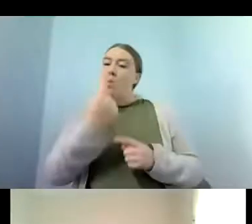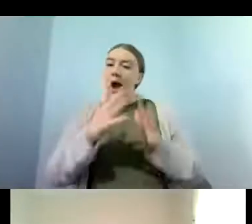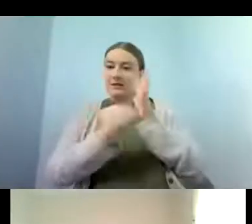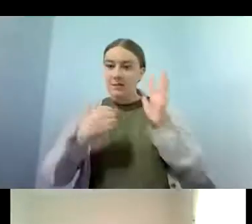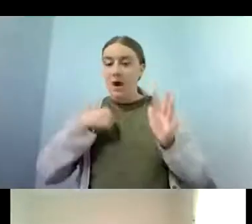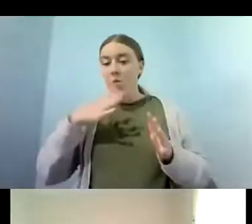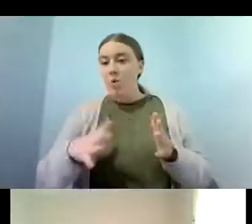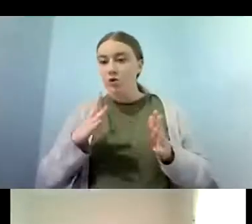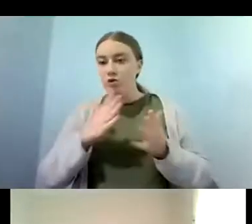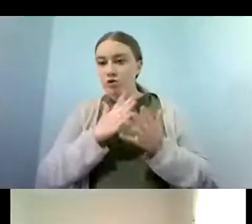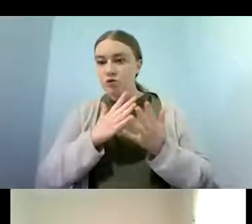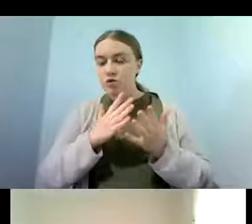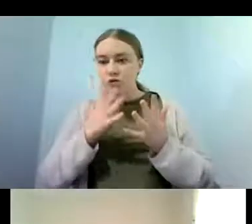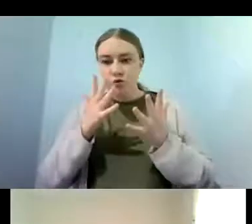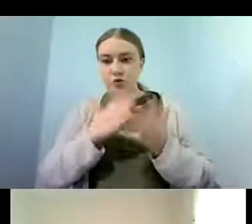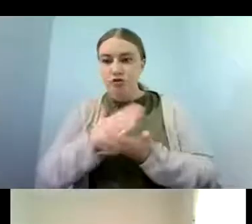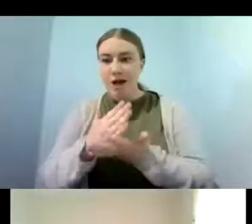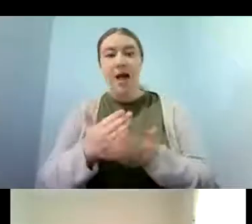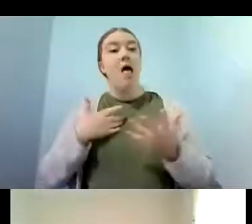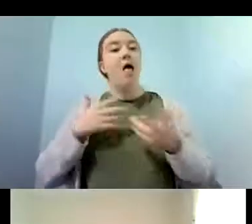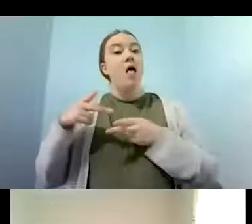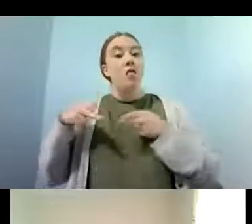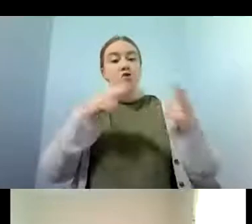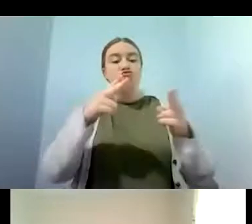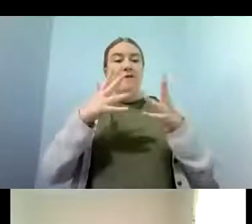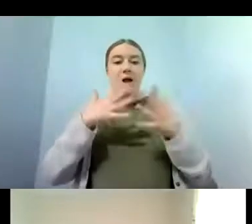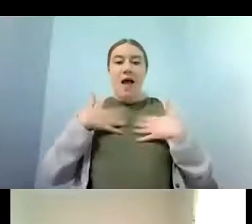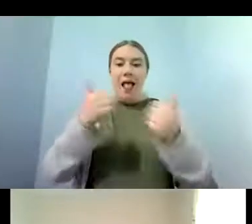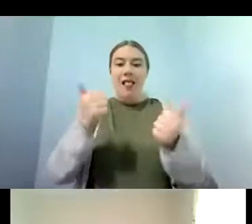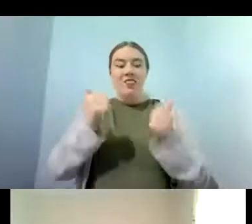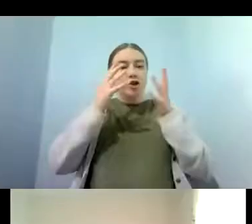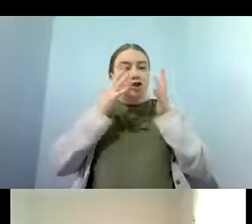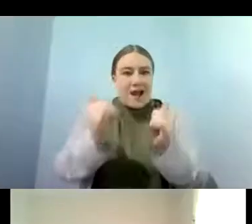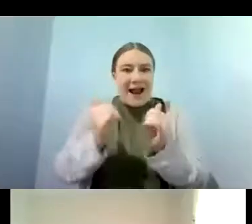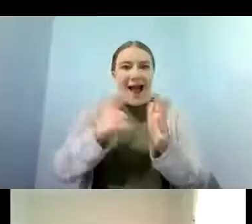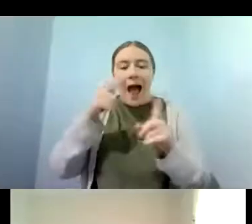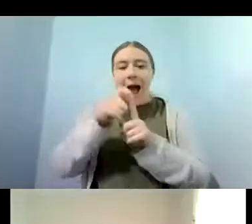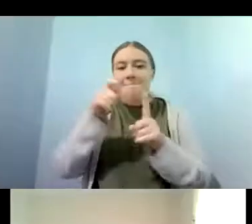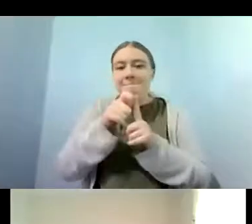health checker app which is hosted by shropshire wildlife trust and this is a fantastic app that